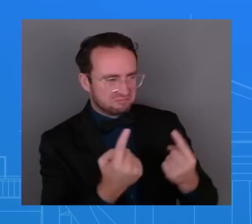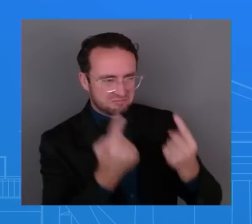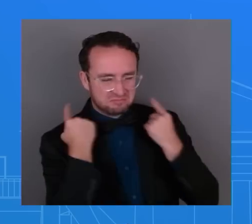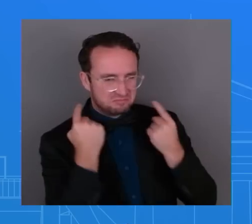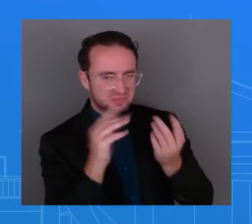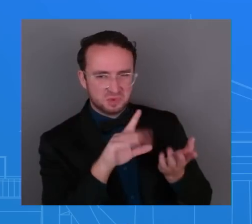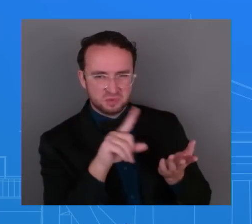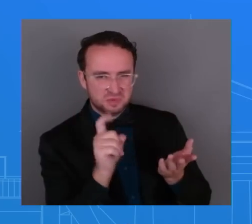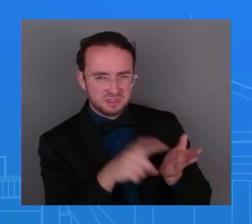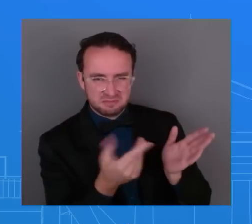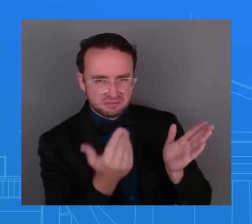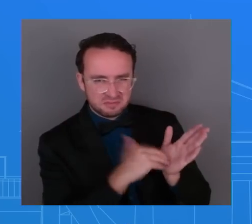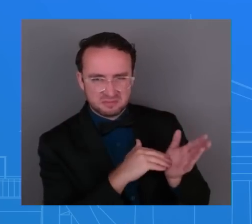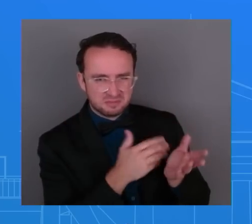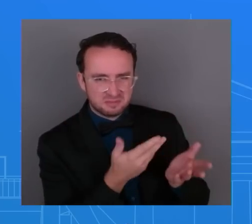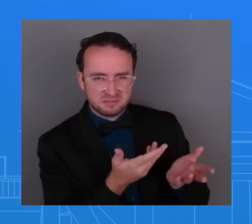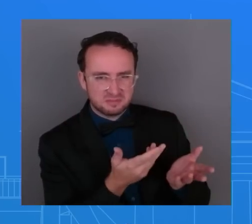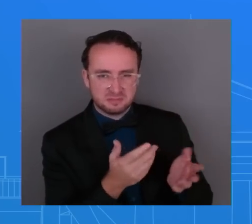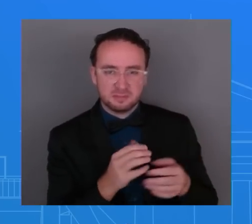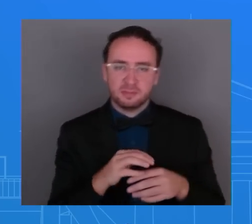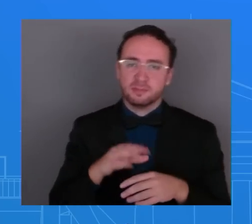Ms. Jean-Pierre: So, we have had no involvement at all.